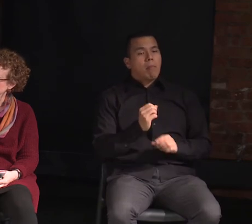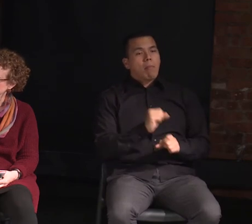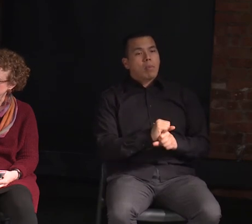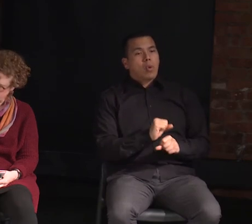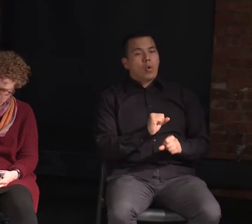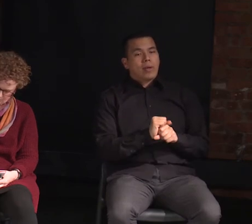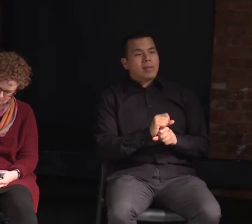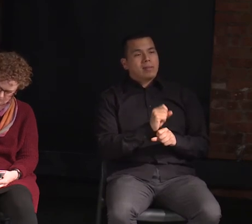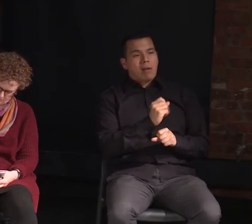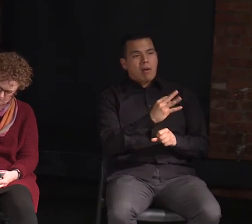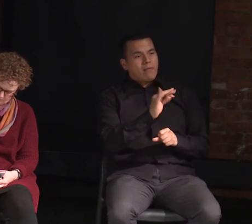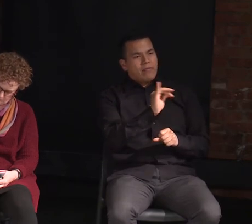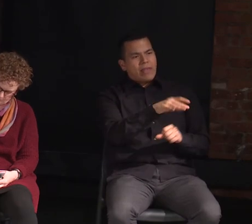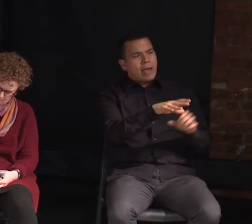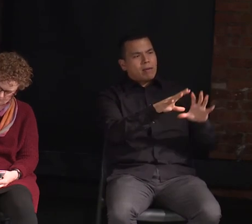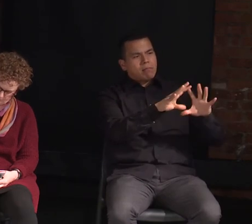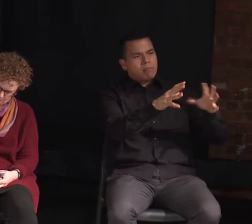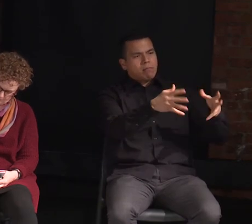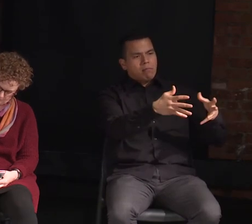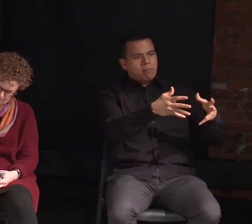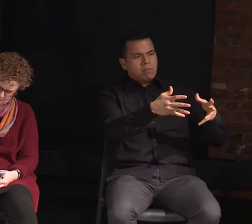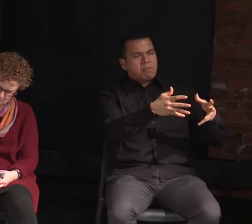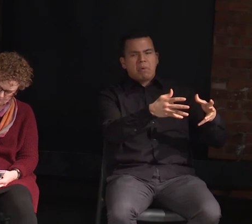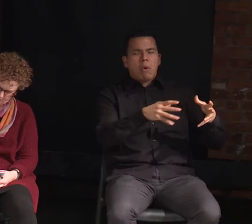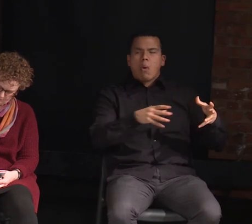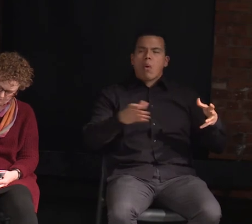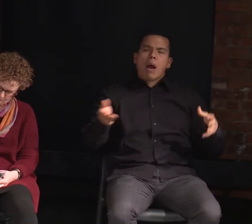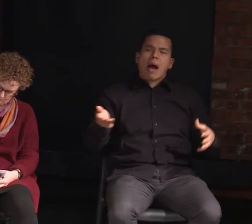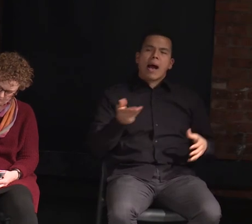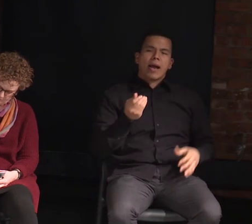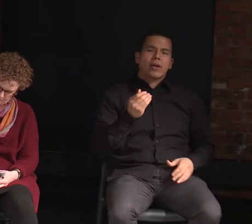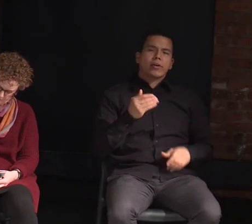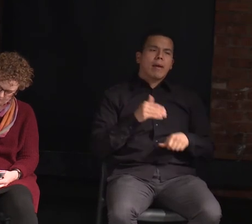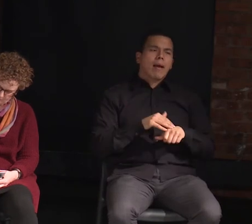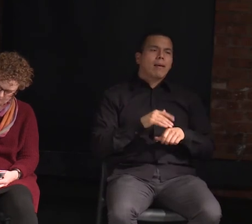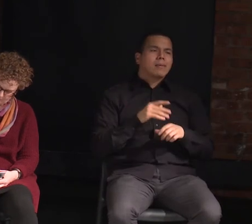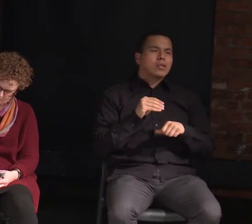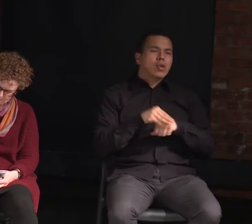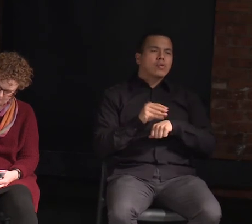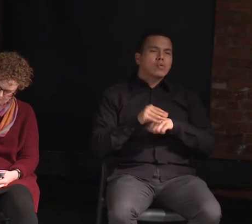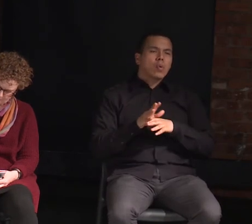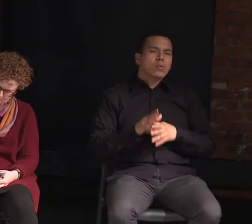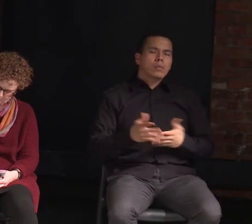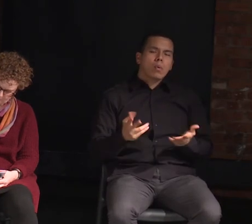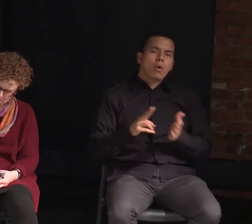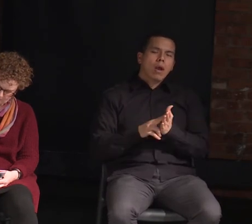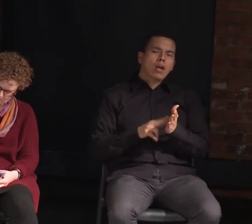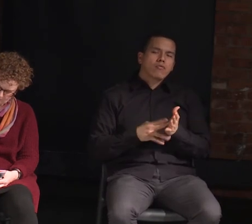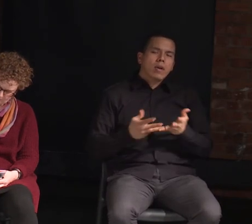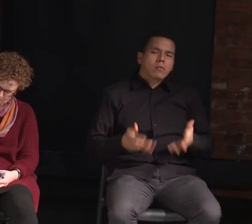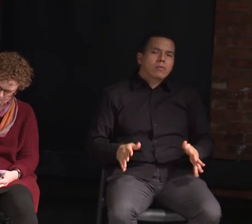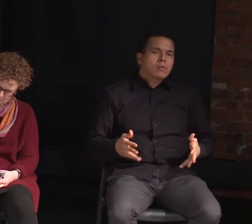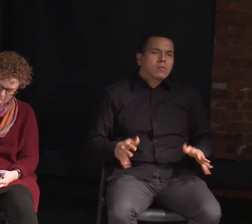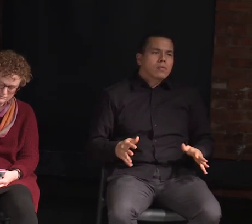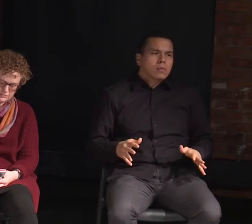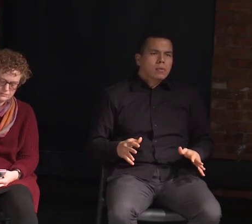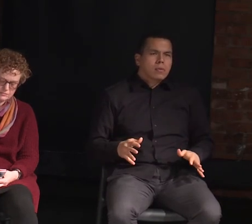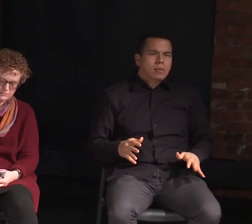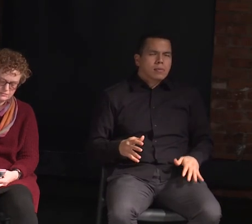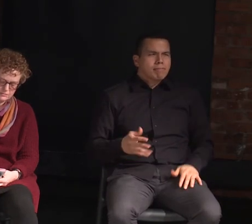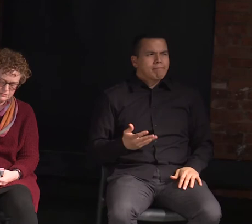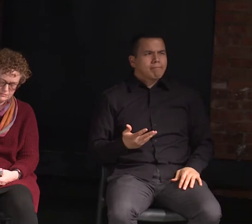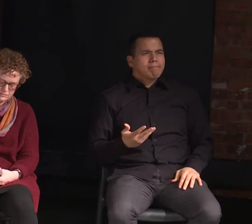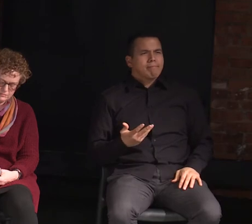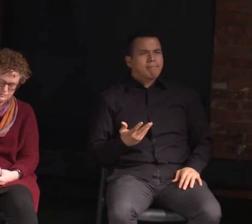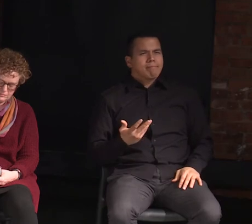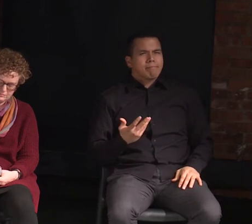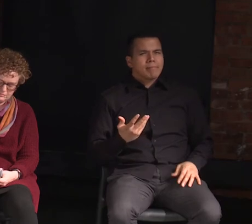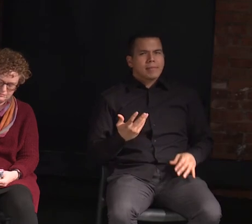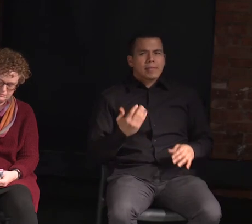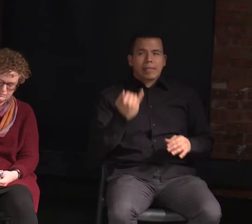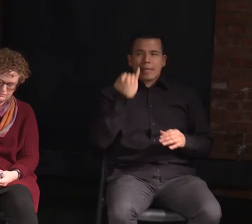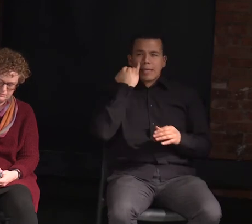They are hired as consultants very often or contractors that you lose the ability to create